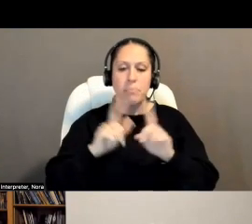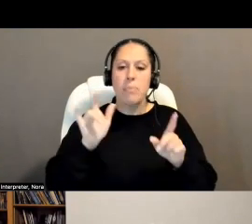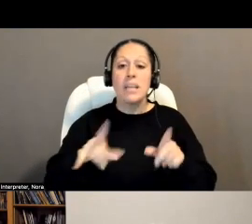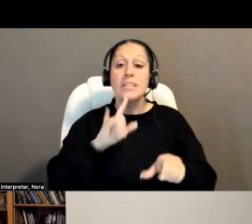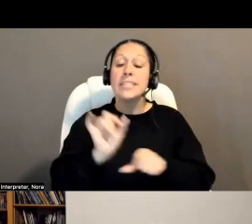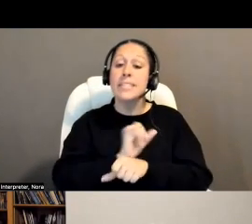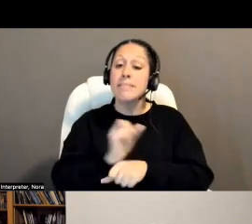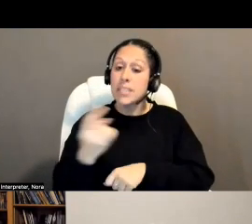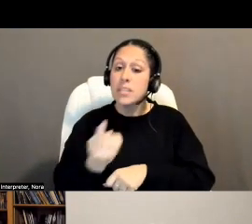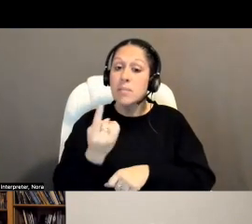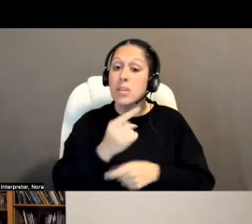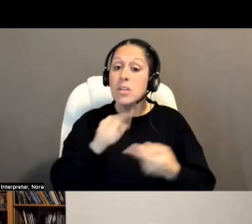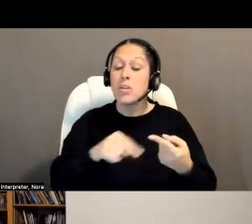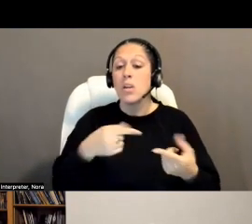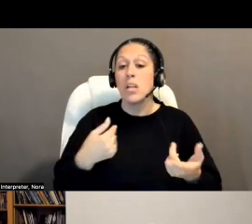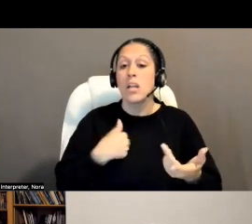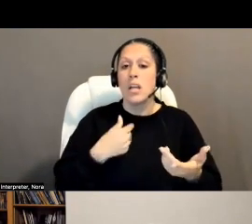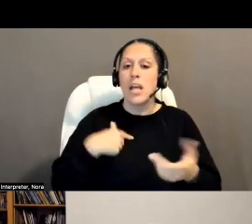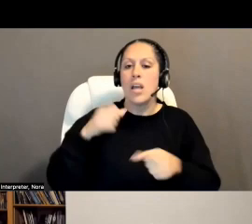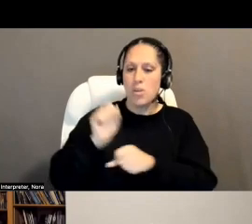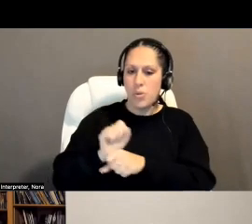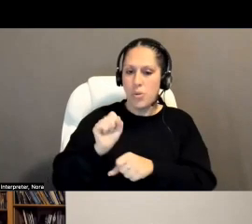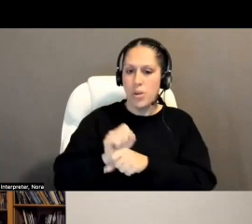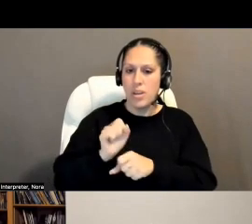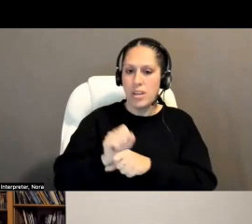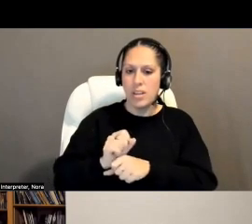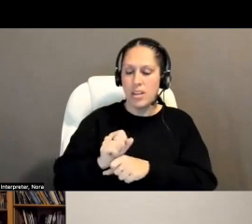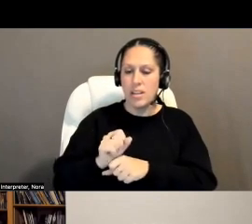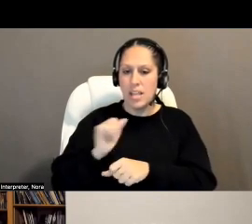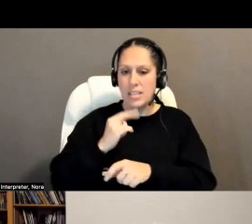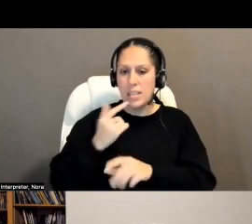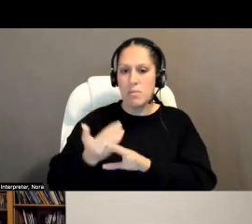something, when I-- because I work at the-- like I was saying before, the Summerville